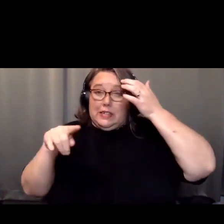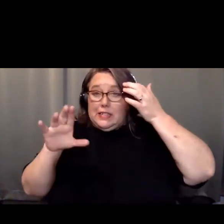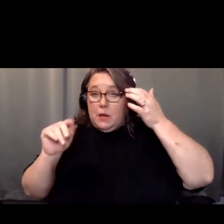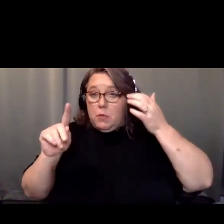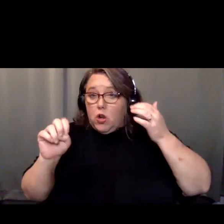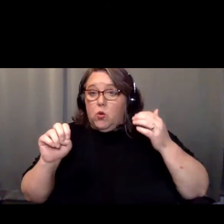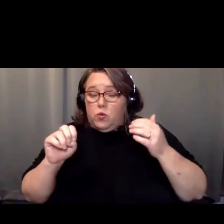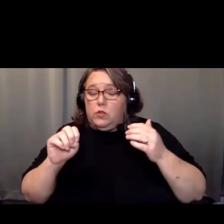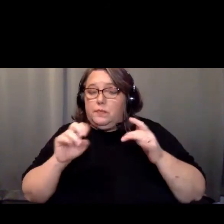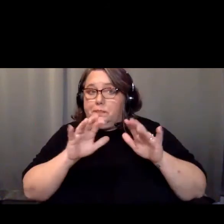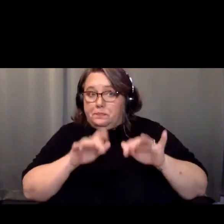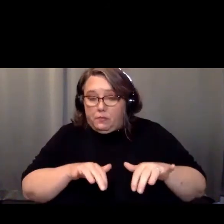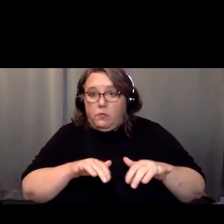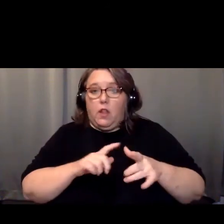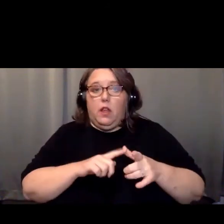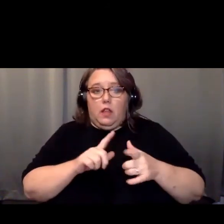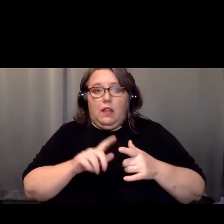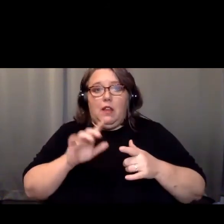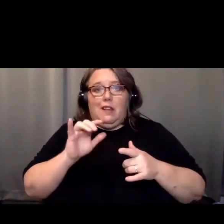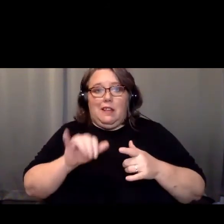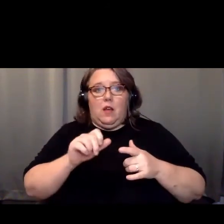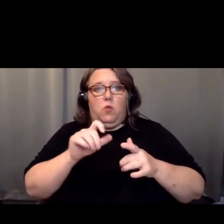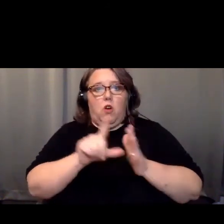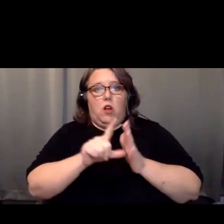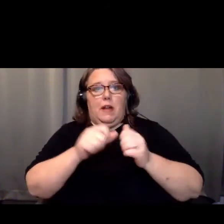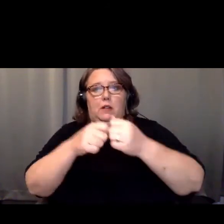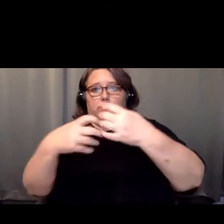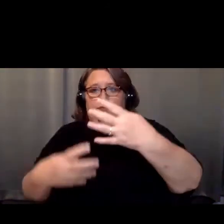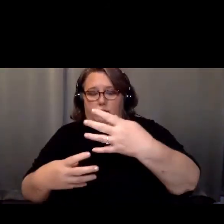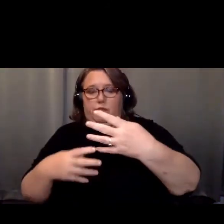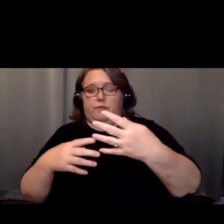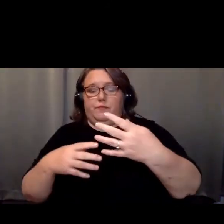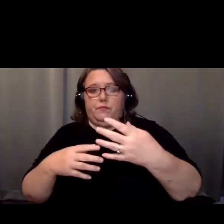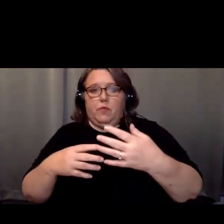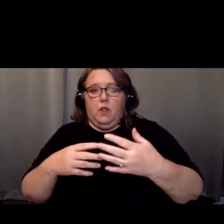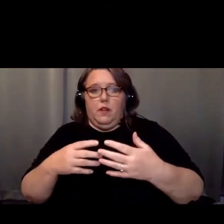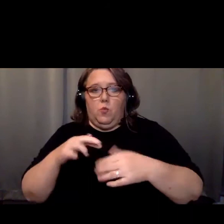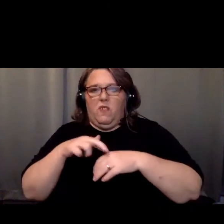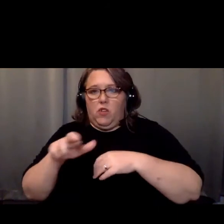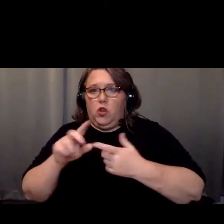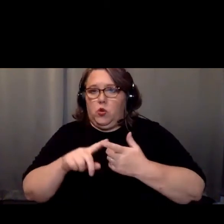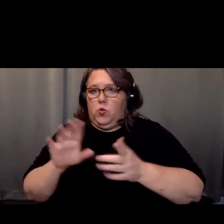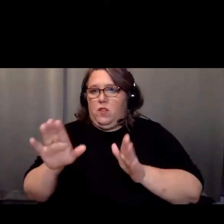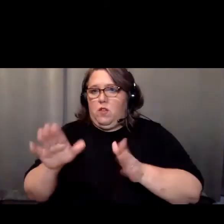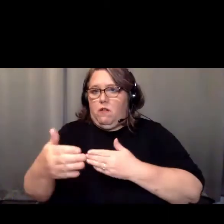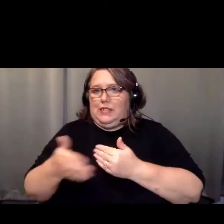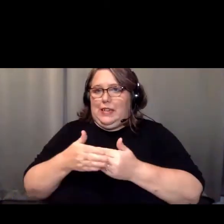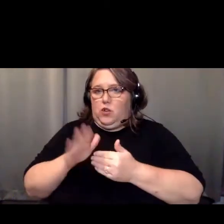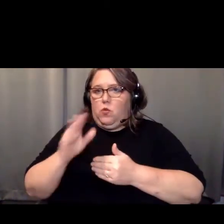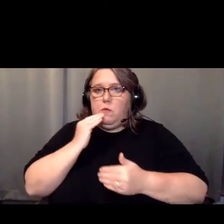and then this directory automatically will refer you to the office that is located closest to you.